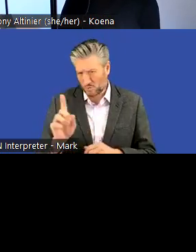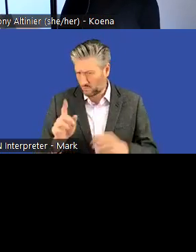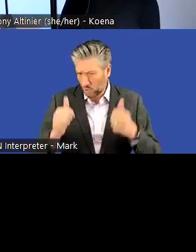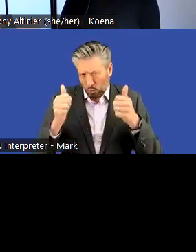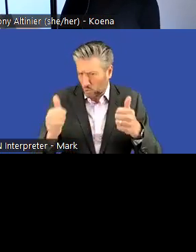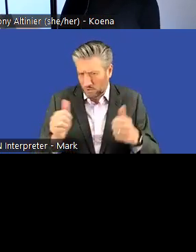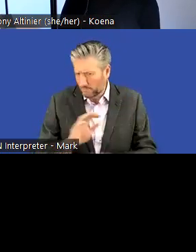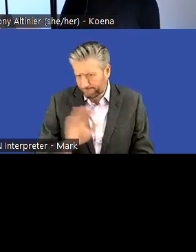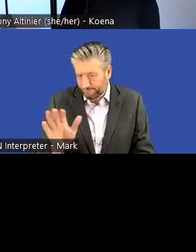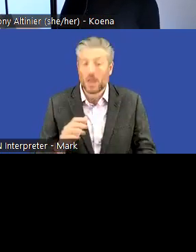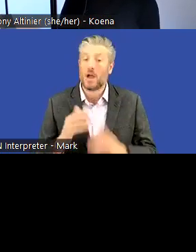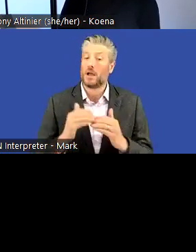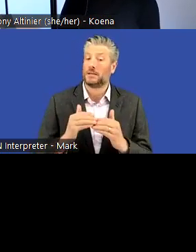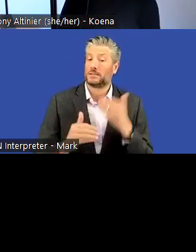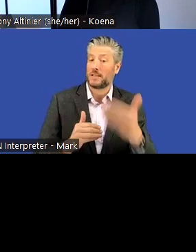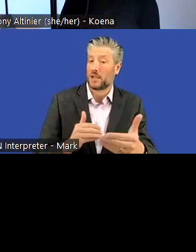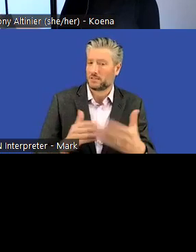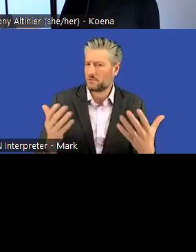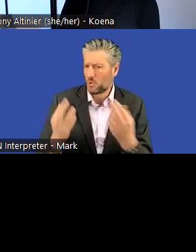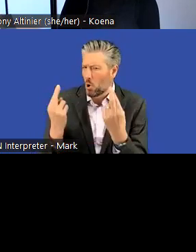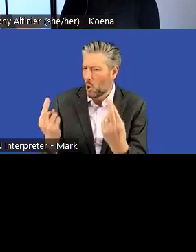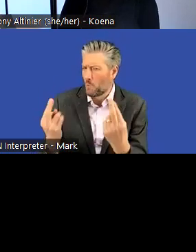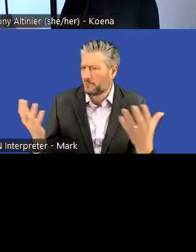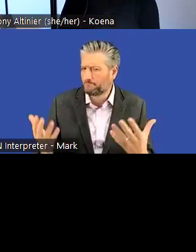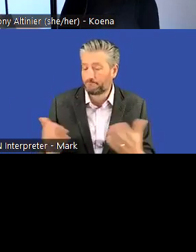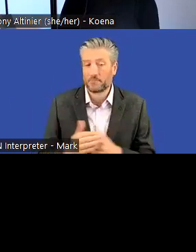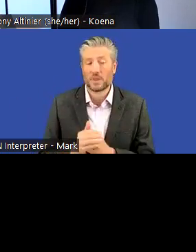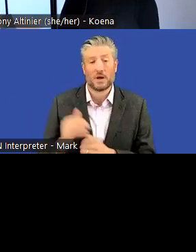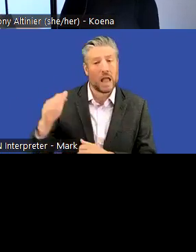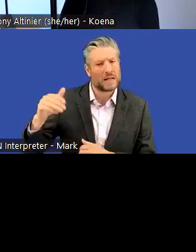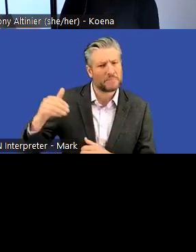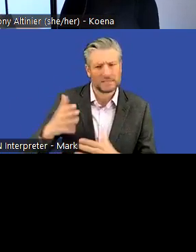What can we expect from this French situation?